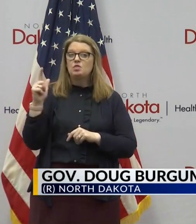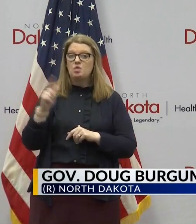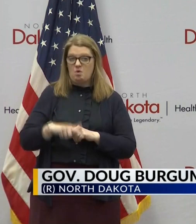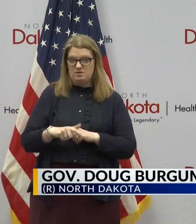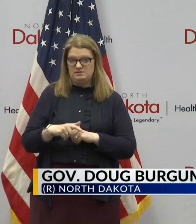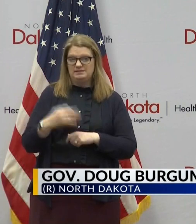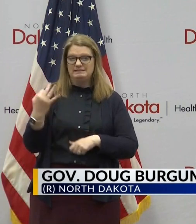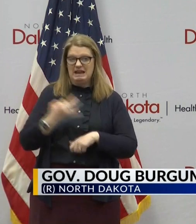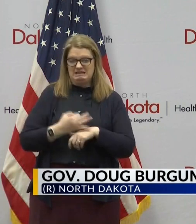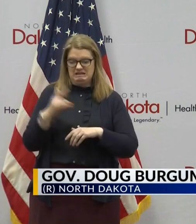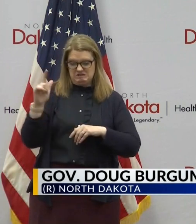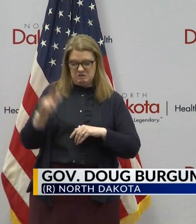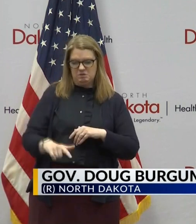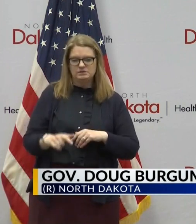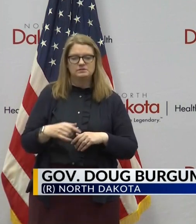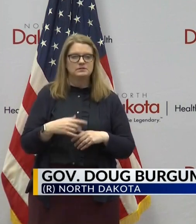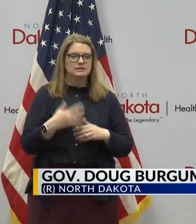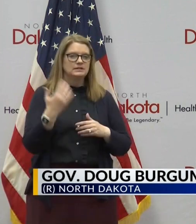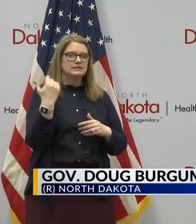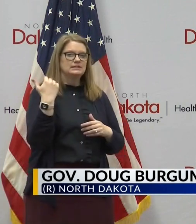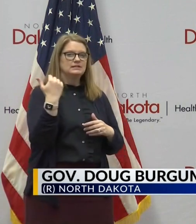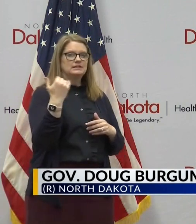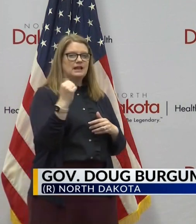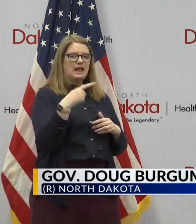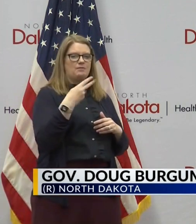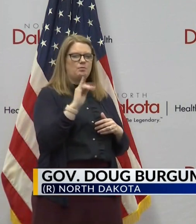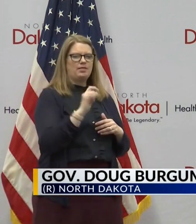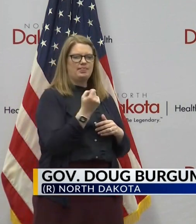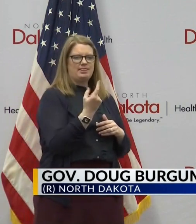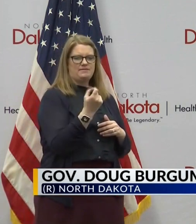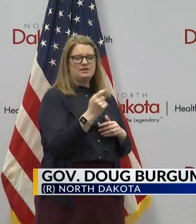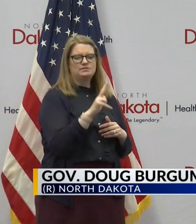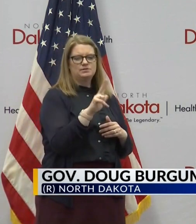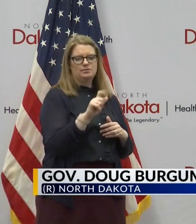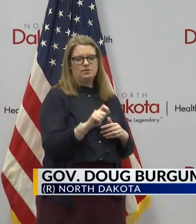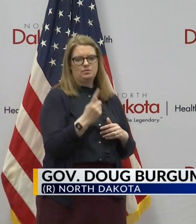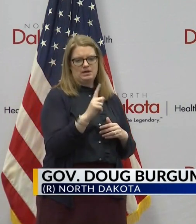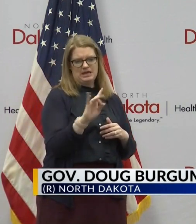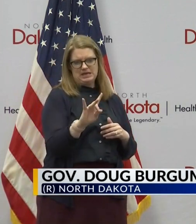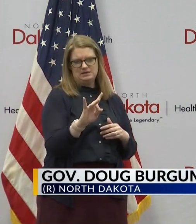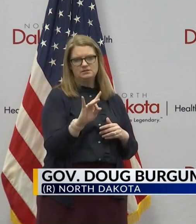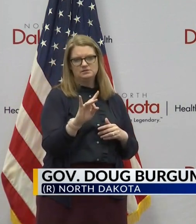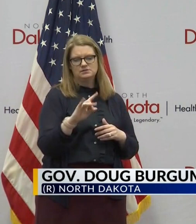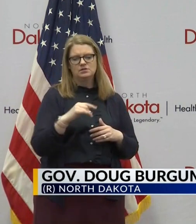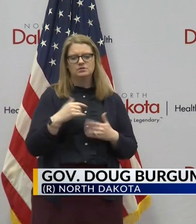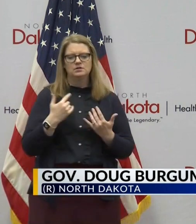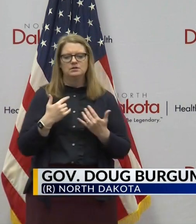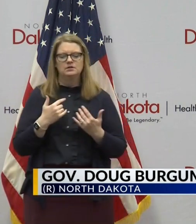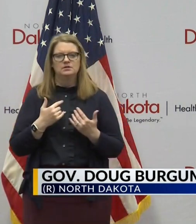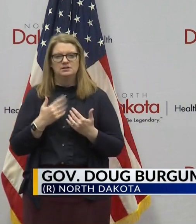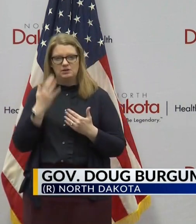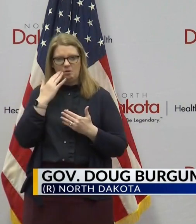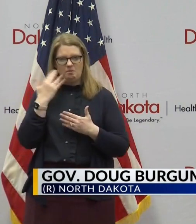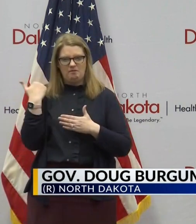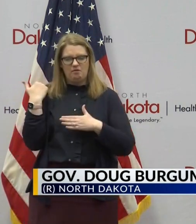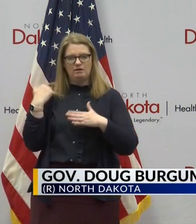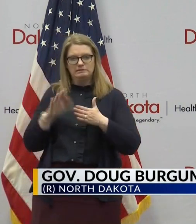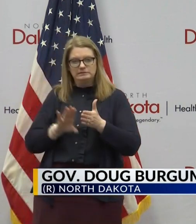WHEN WE GET OUR THE CONFIRMED POSITIVES 3.8%, OUR LOWEST IN NINE DAYS GOING BACK TO APRIL